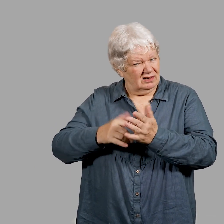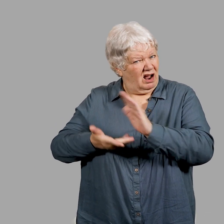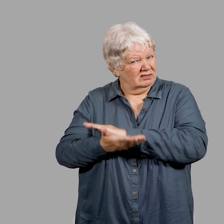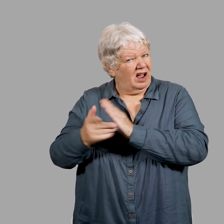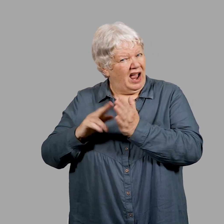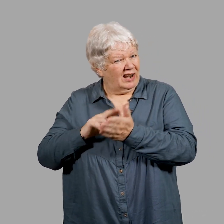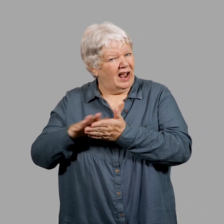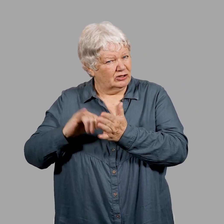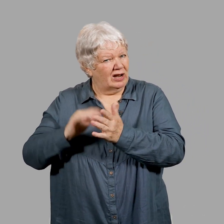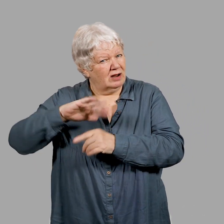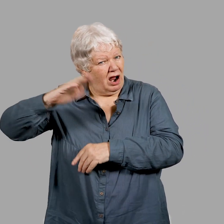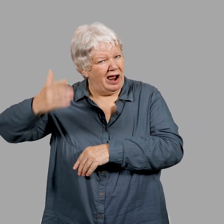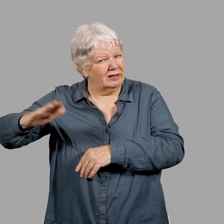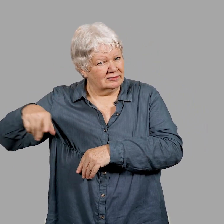facilitated by NHS Highland.